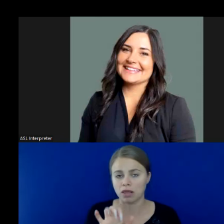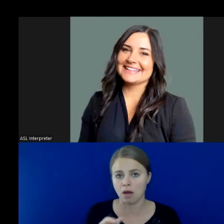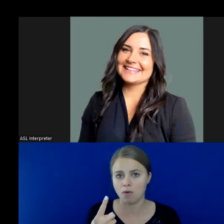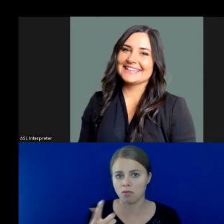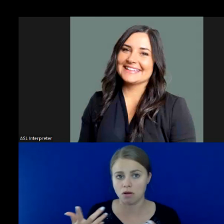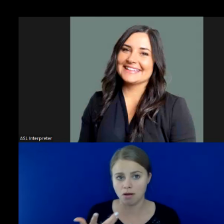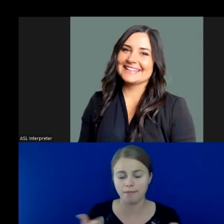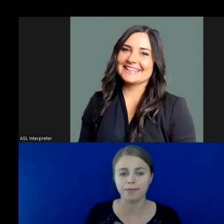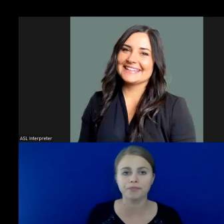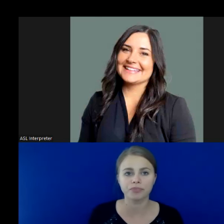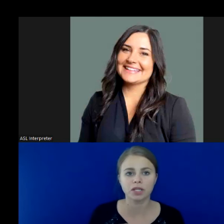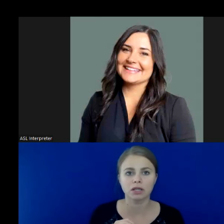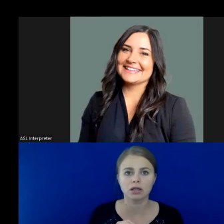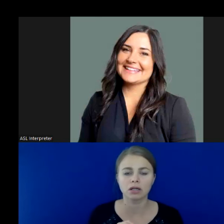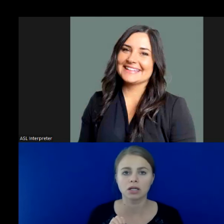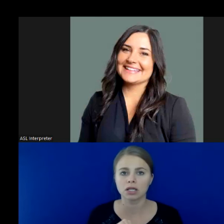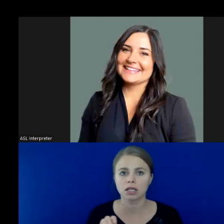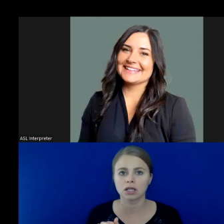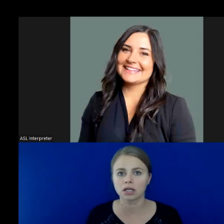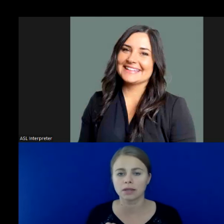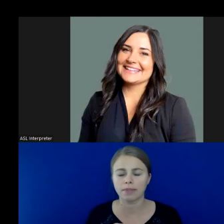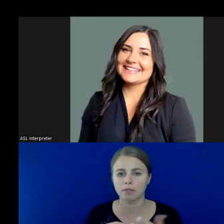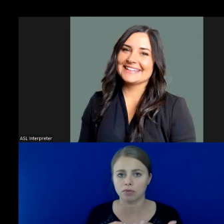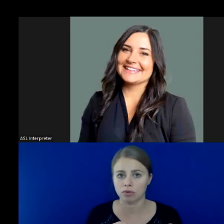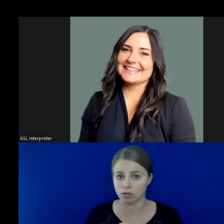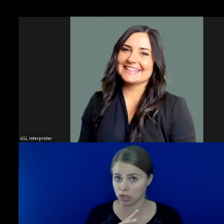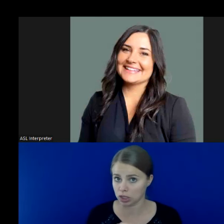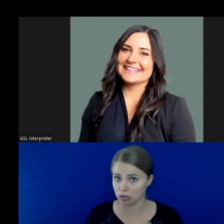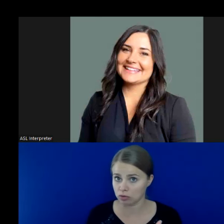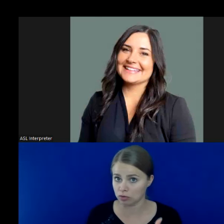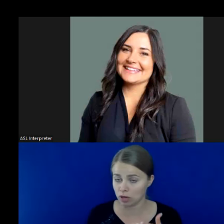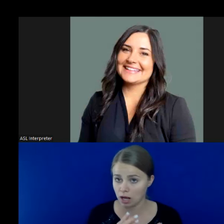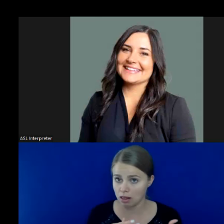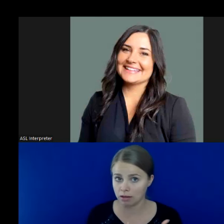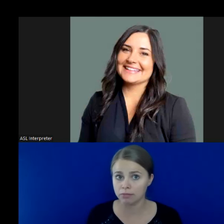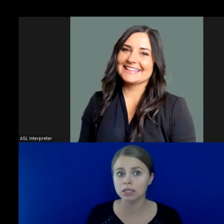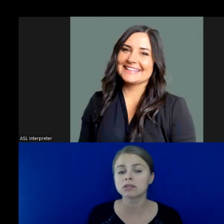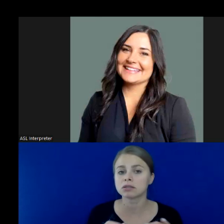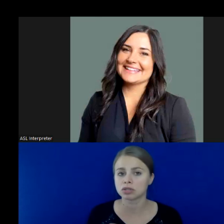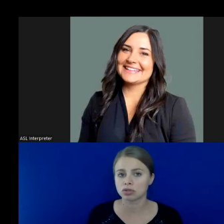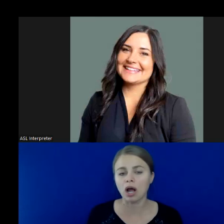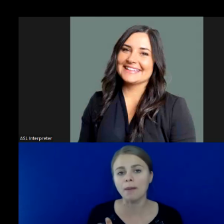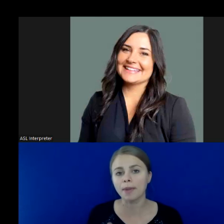So, EEAAP number 3. Did it include the required elements. So, did it describe alternate means of access? Absolutely.